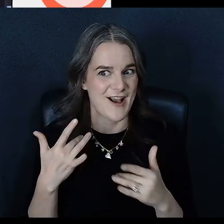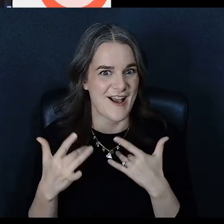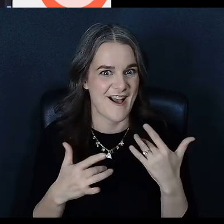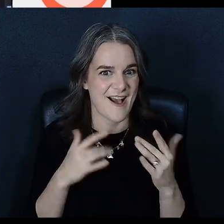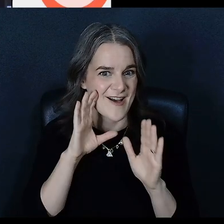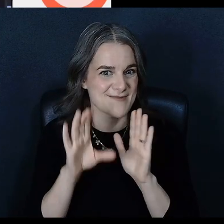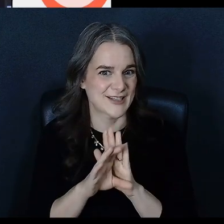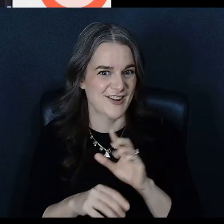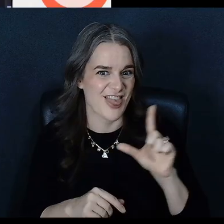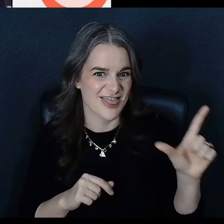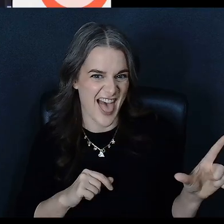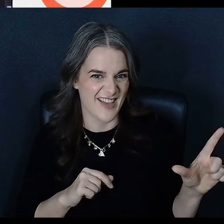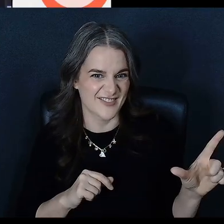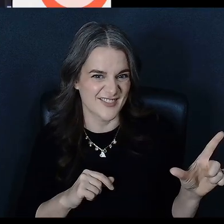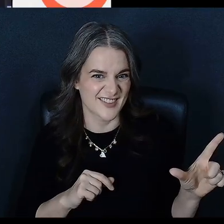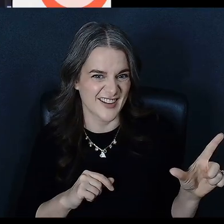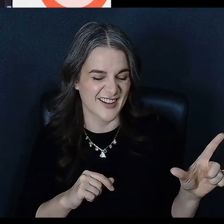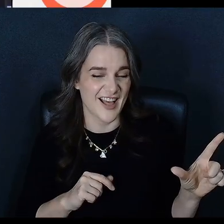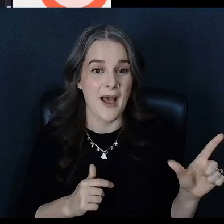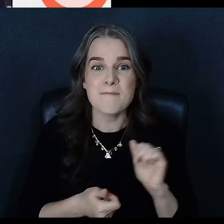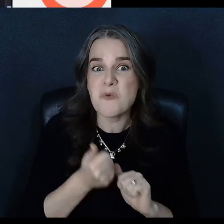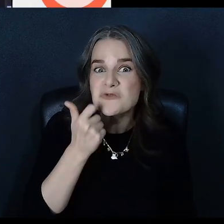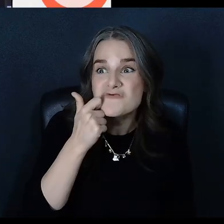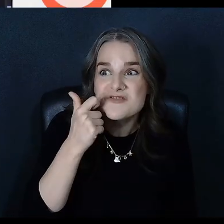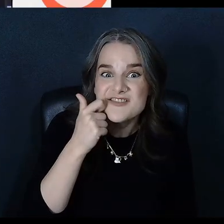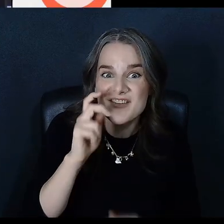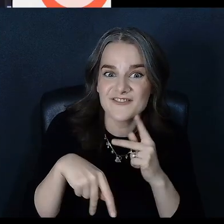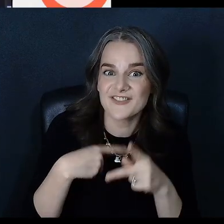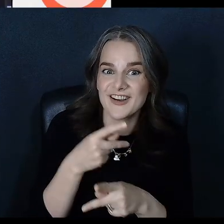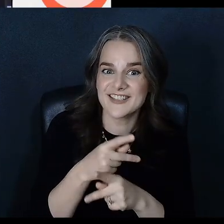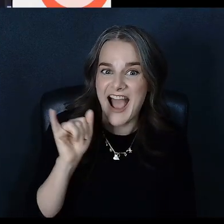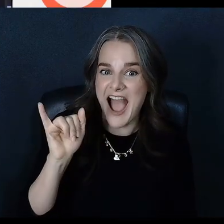is the latest version of iOS that works on your iPhone.